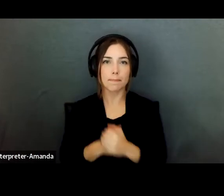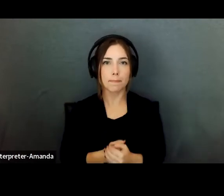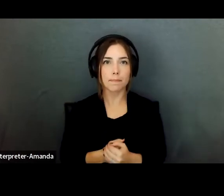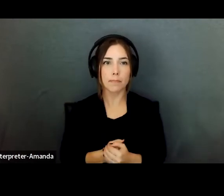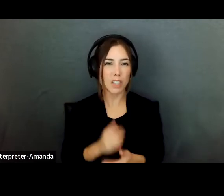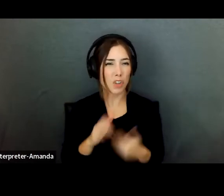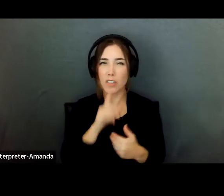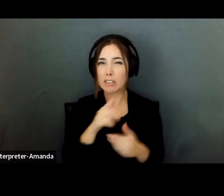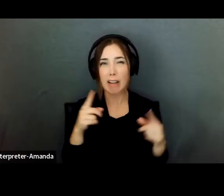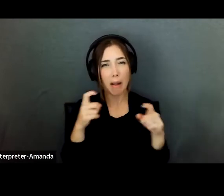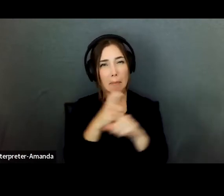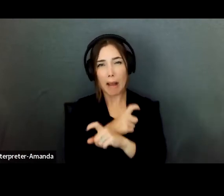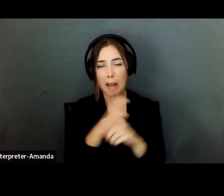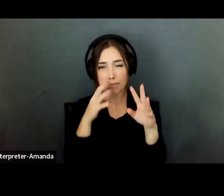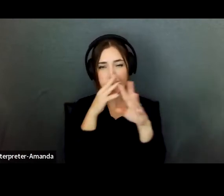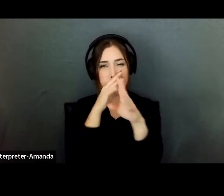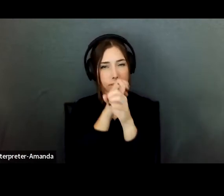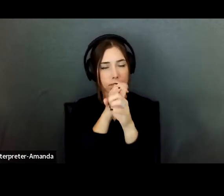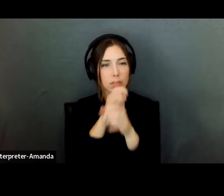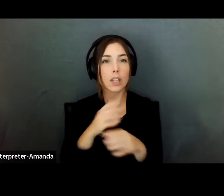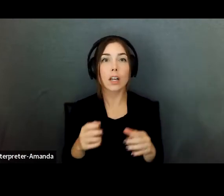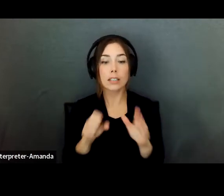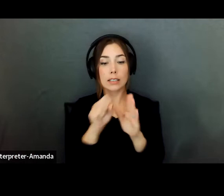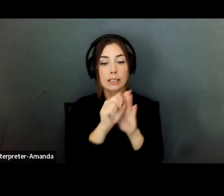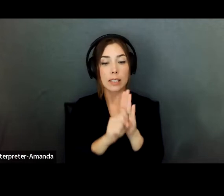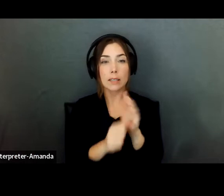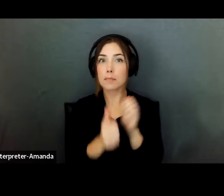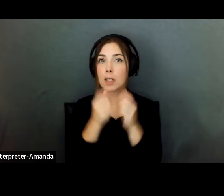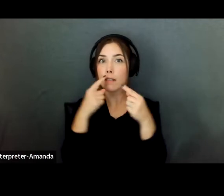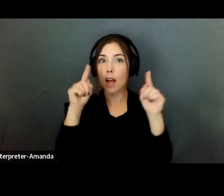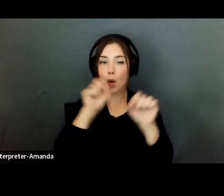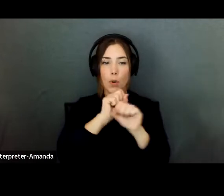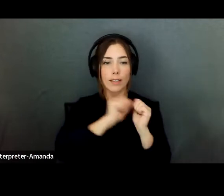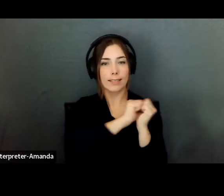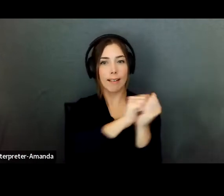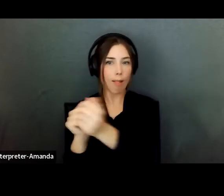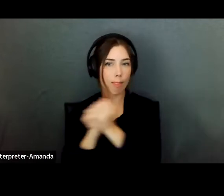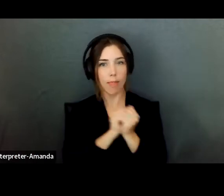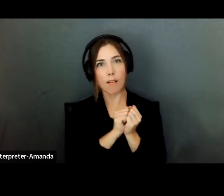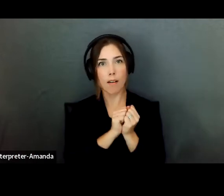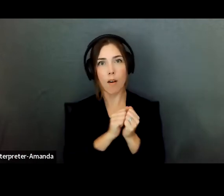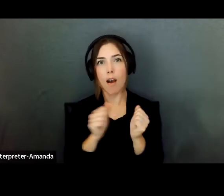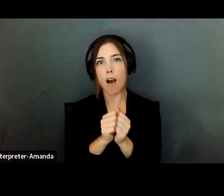And the most successful states are working in coalition with other organizations. Next slide, please. All right.